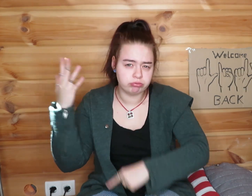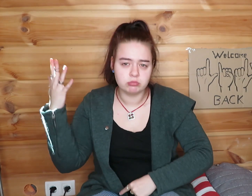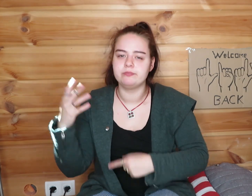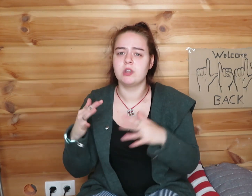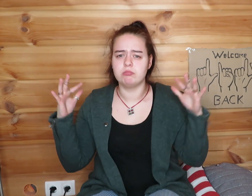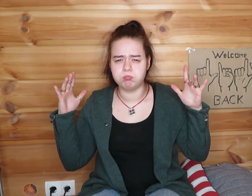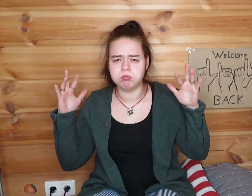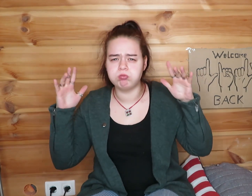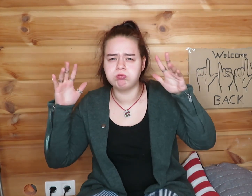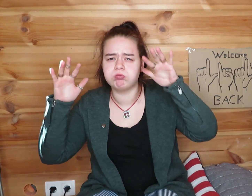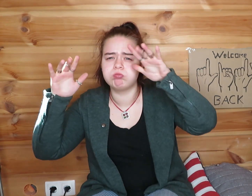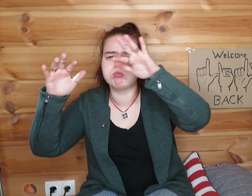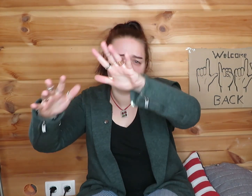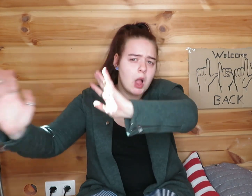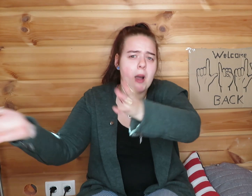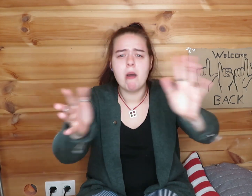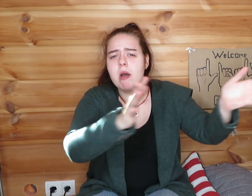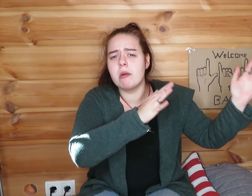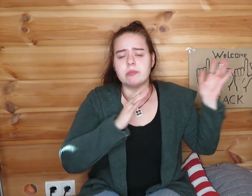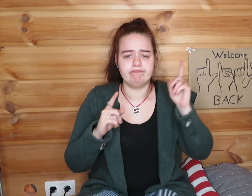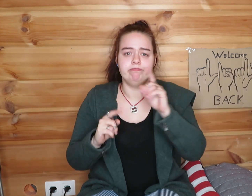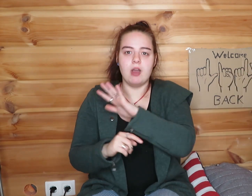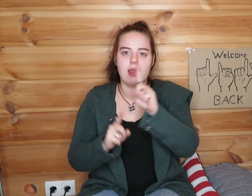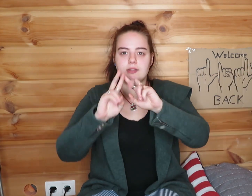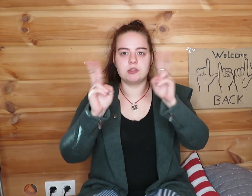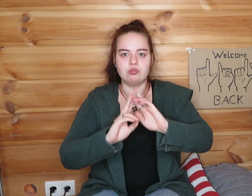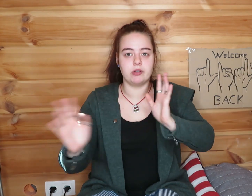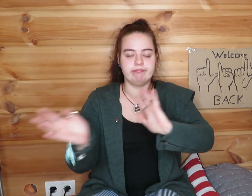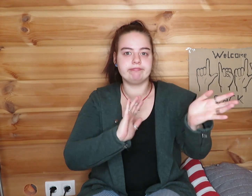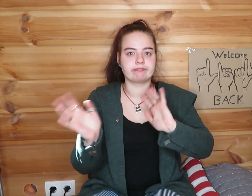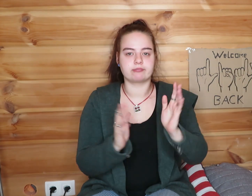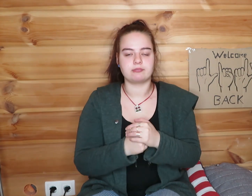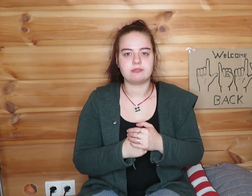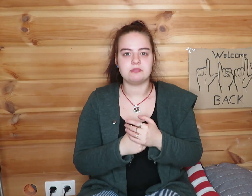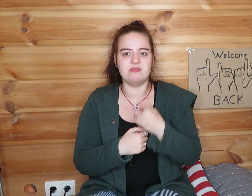Many deaf people gather there and use international signs.